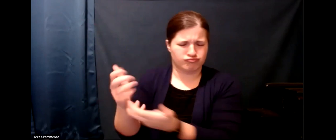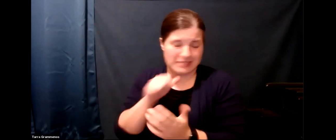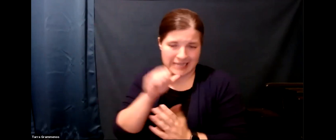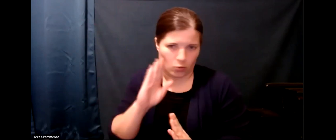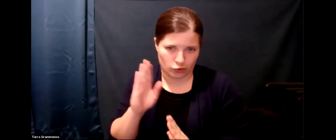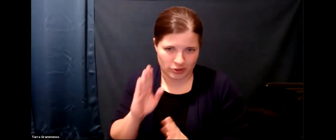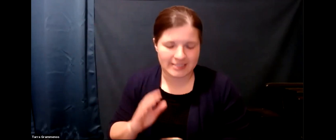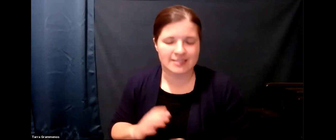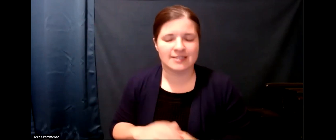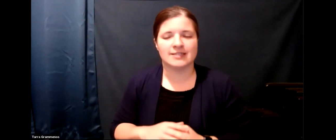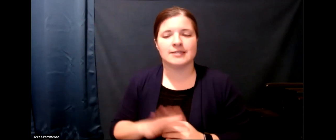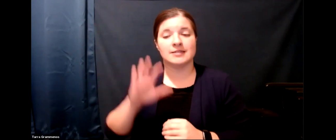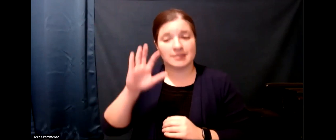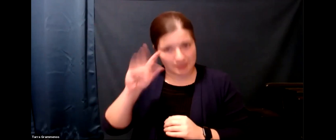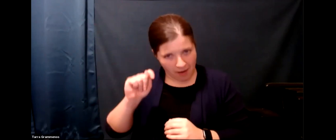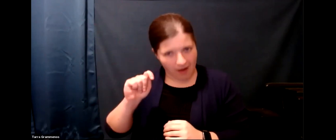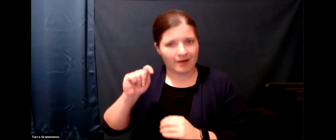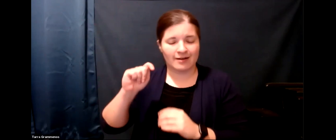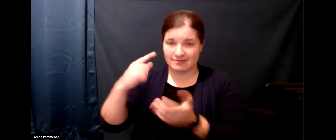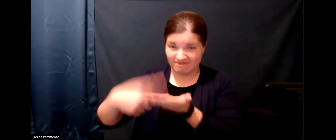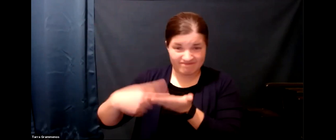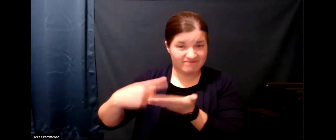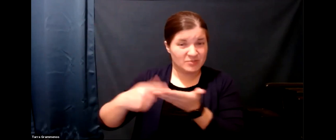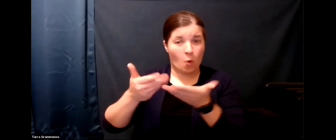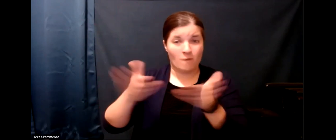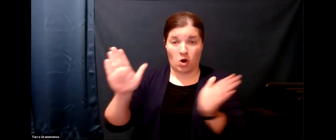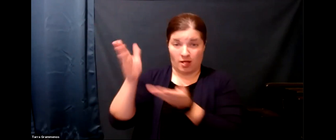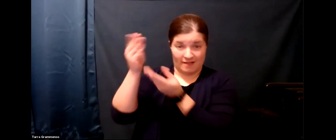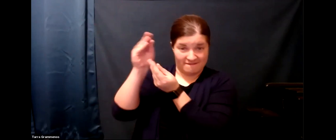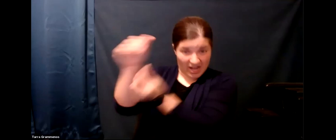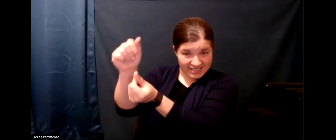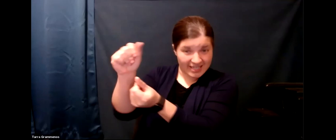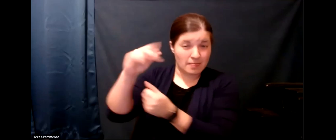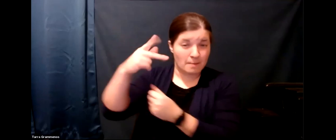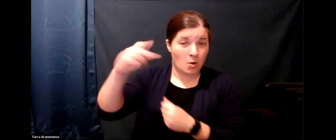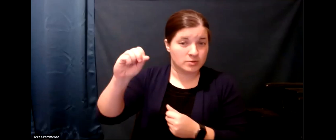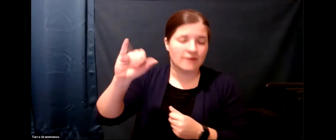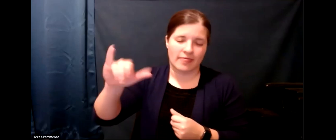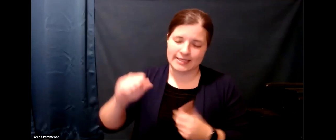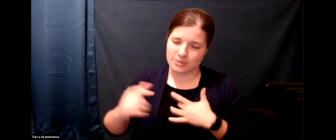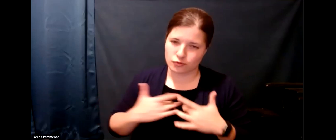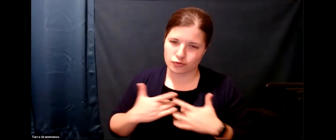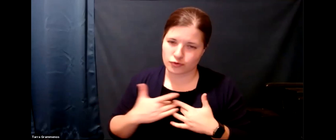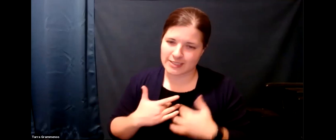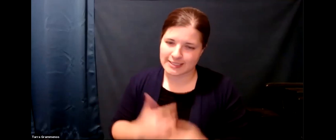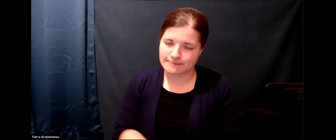But these national conversations about overall funding of the postal service are concerning. I have to tell you just my prediction and that's all it